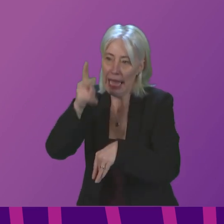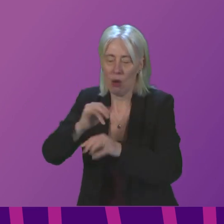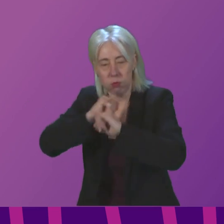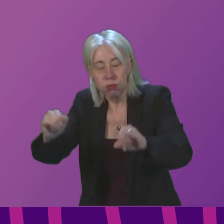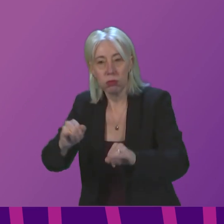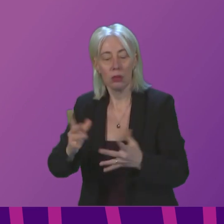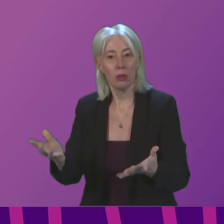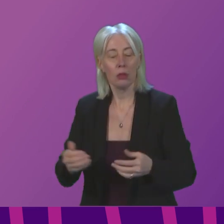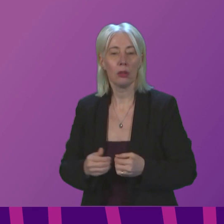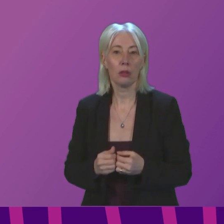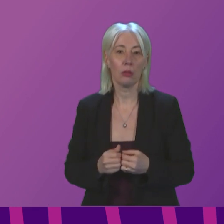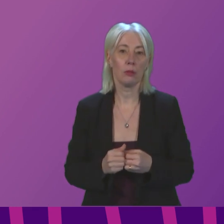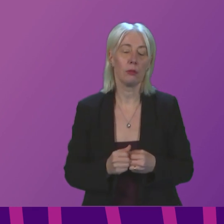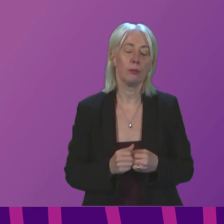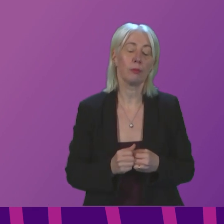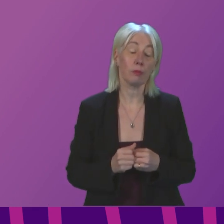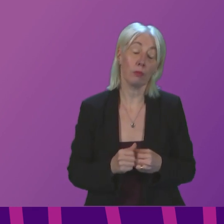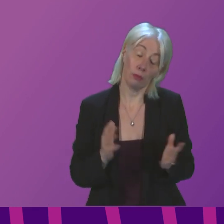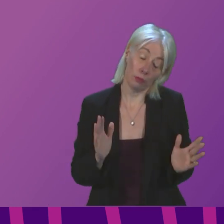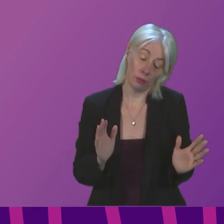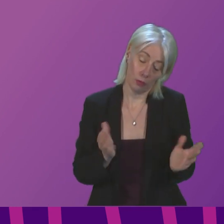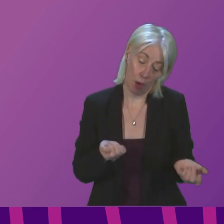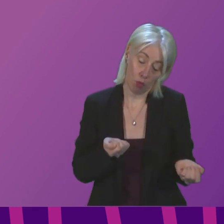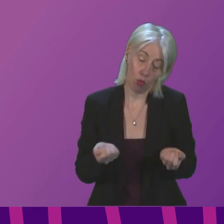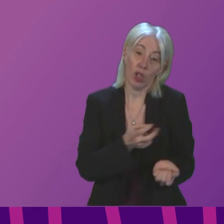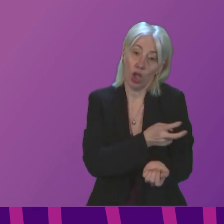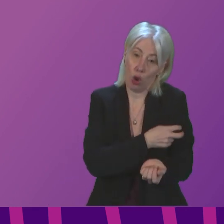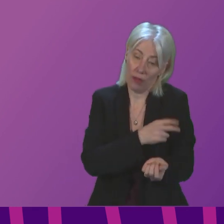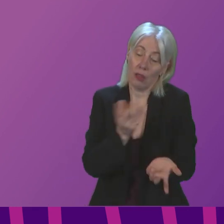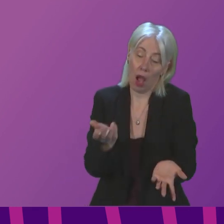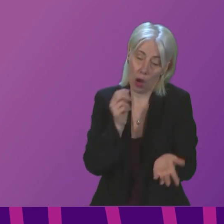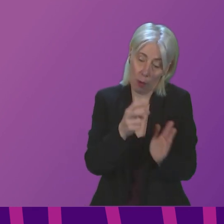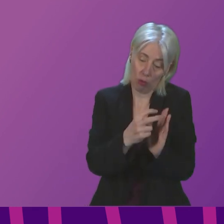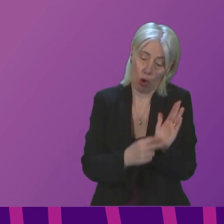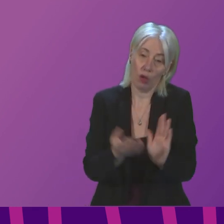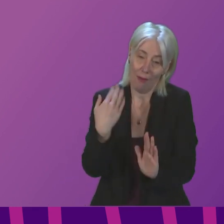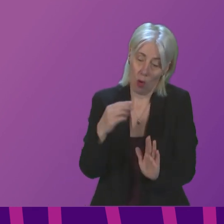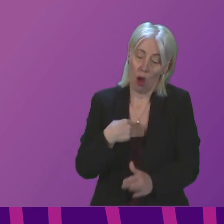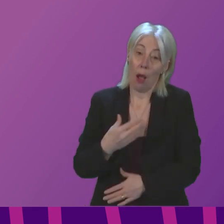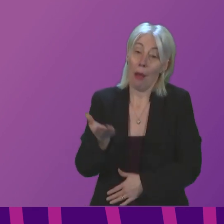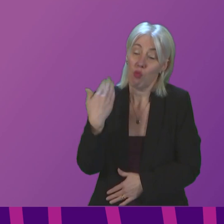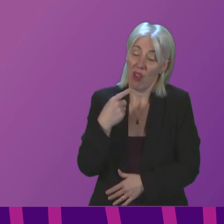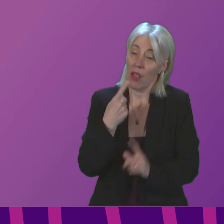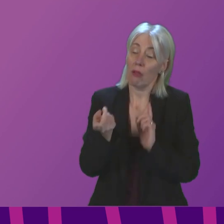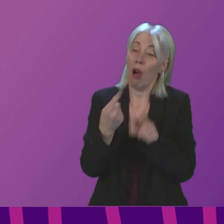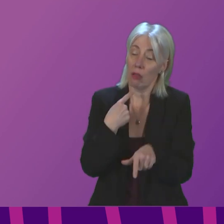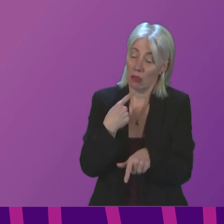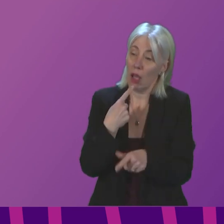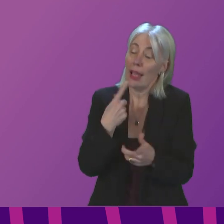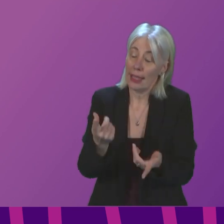First, and the record will bear this out, I said in my previous answer that the arrangements